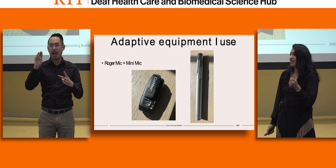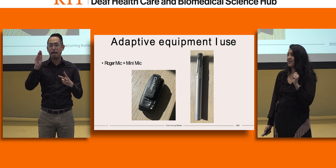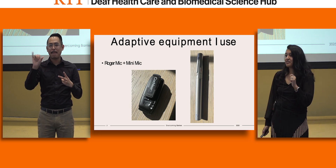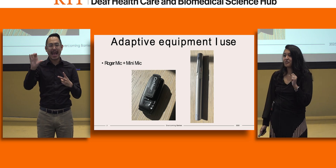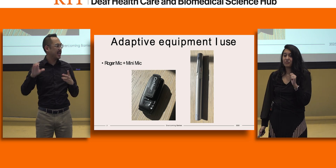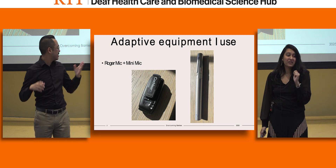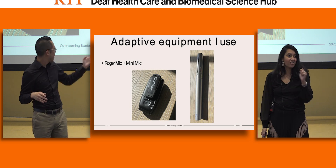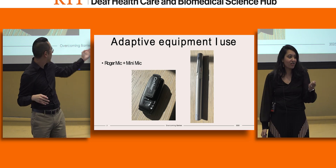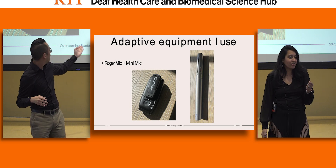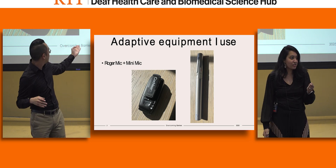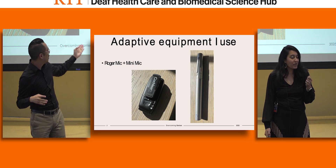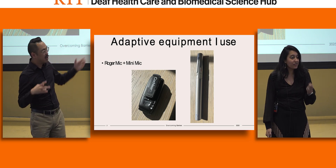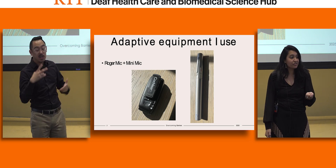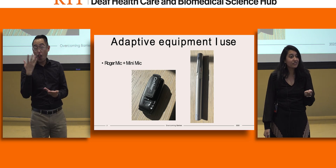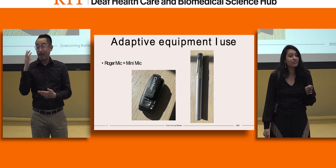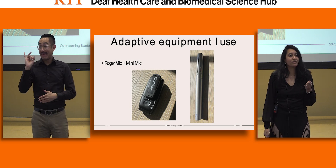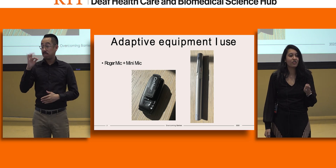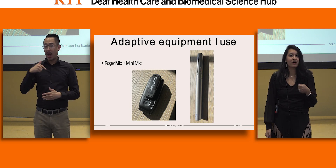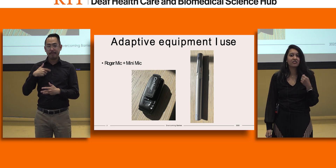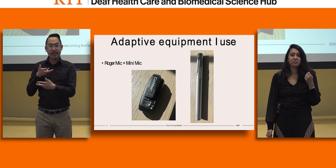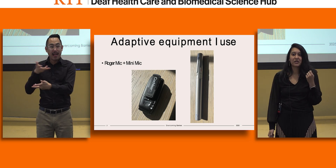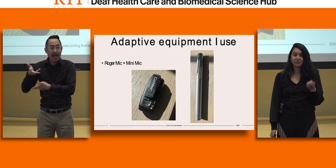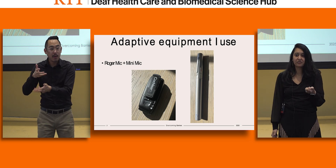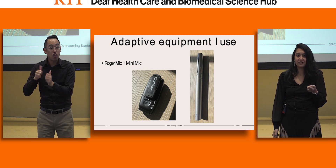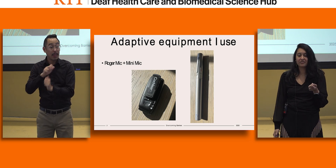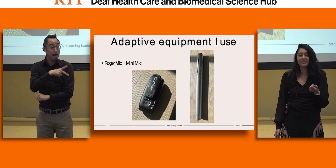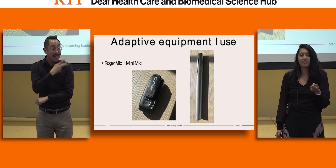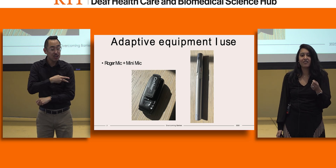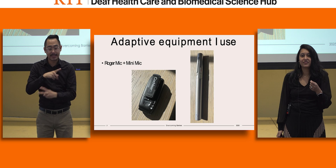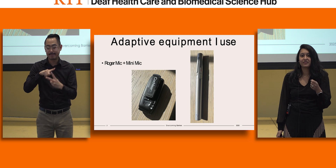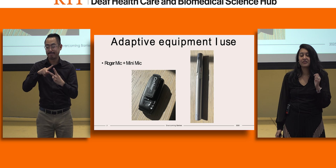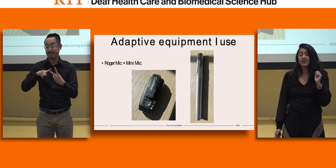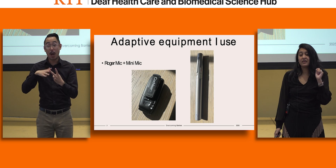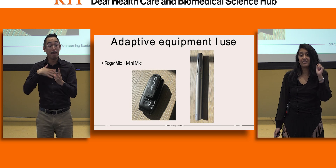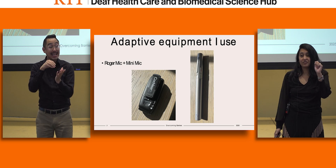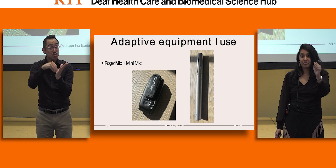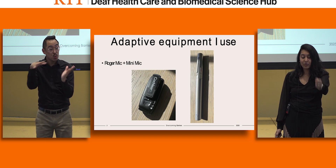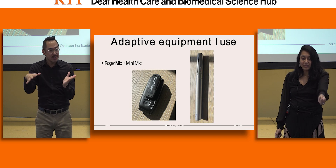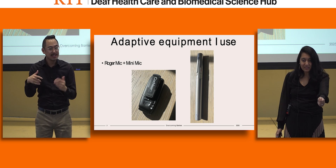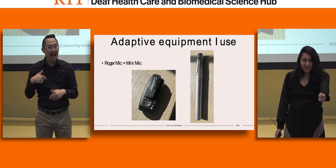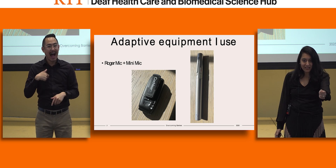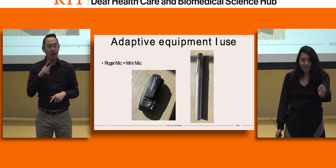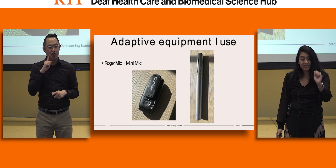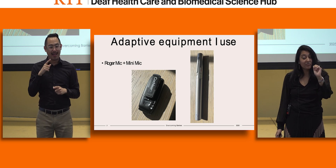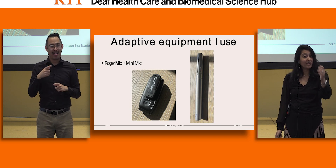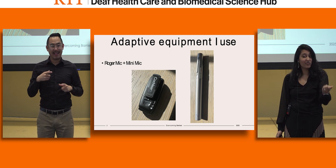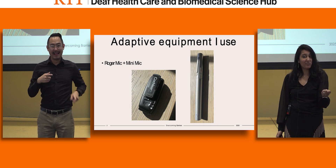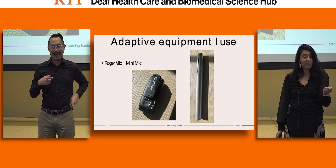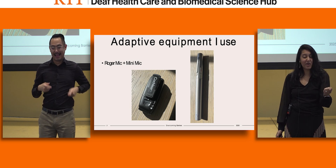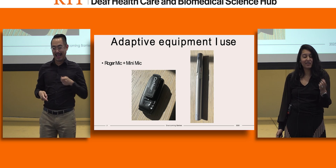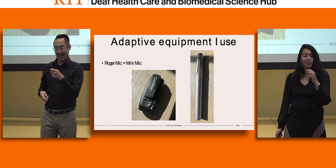And so, when talking to patients or talking to my learners, I'll often either point the mic at them, give them the mic,